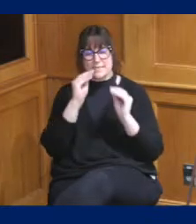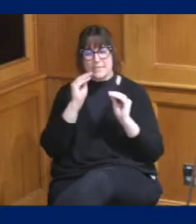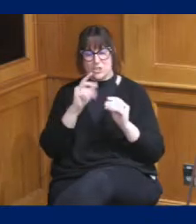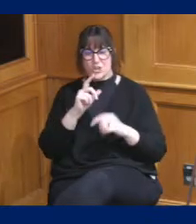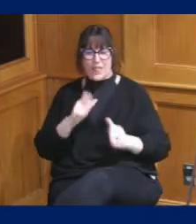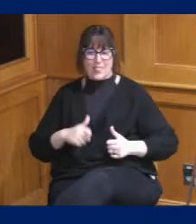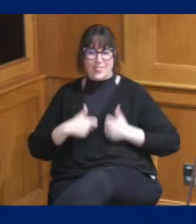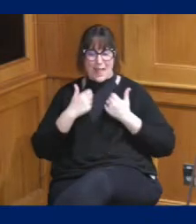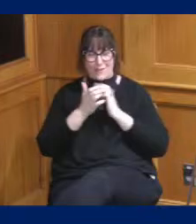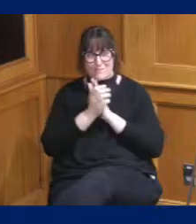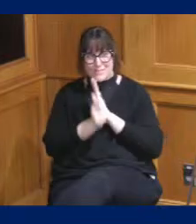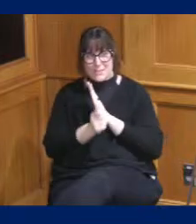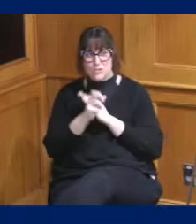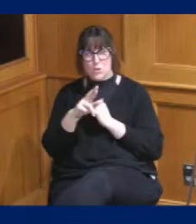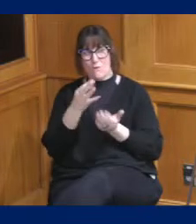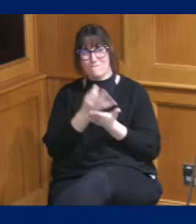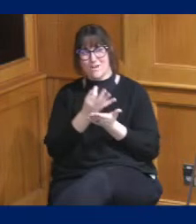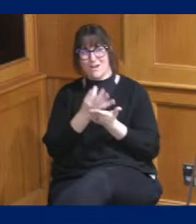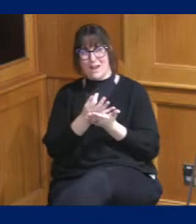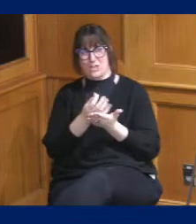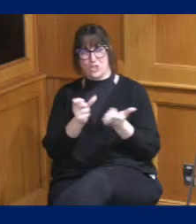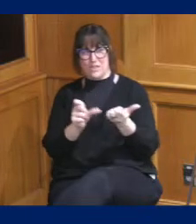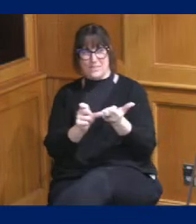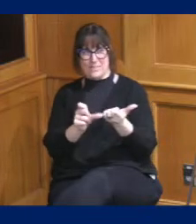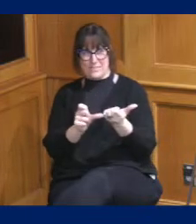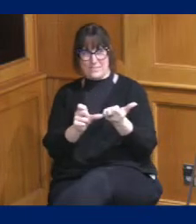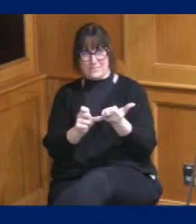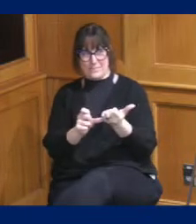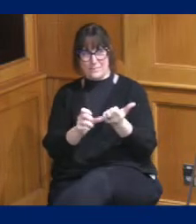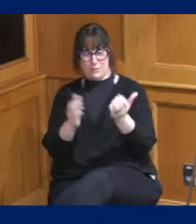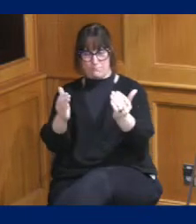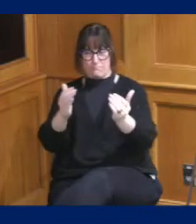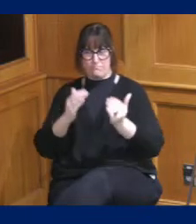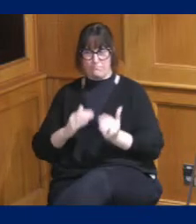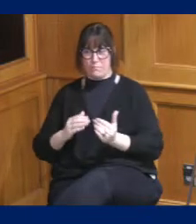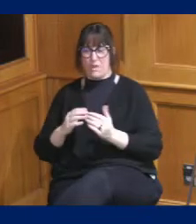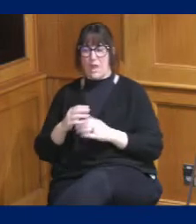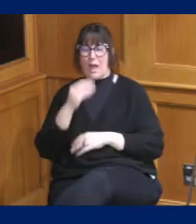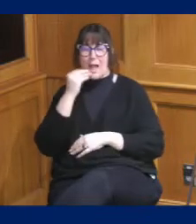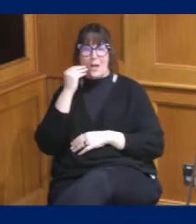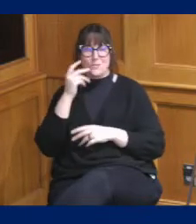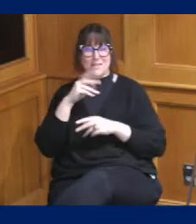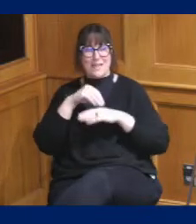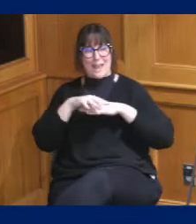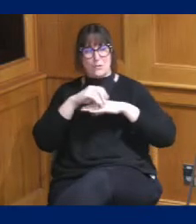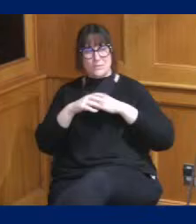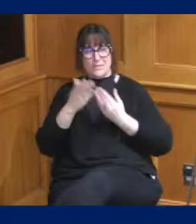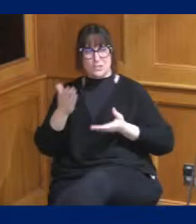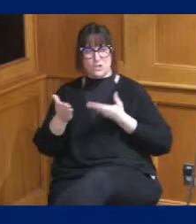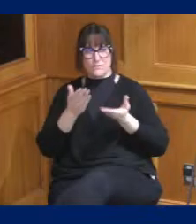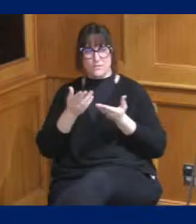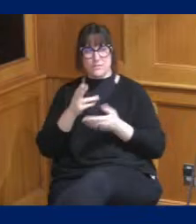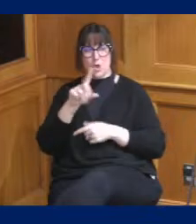skills or financial assistance regarding housing counseling services only hud-certified housing